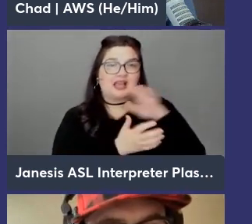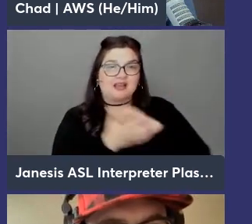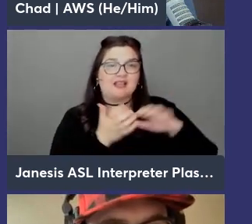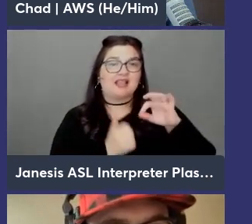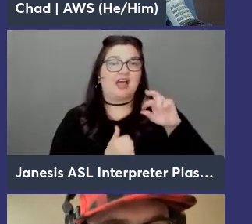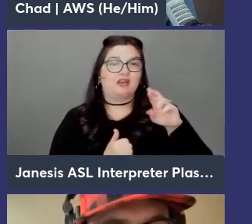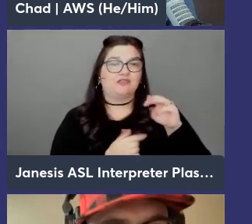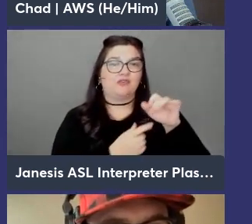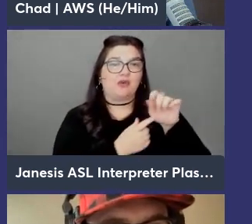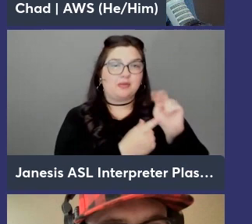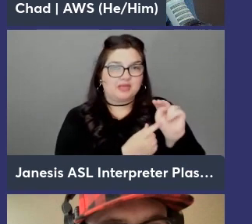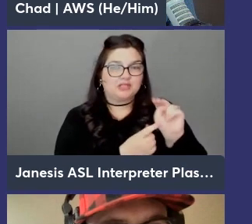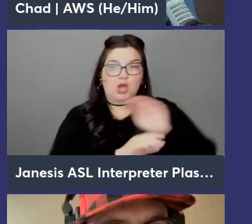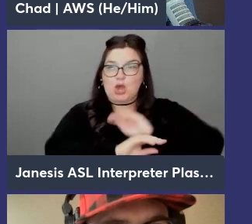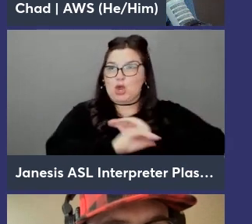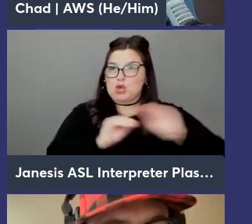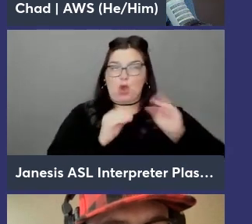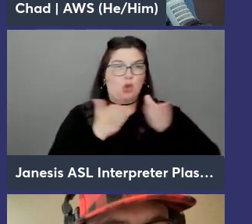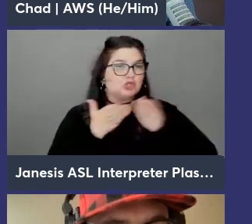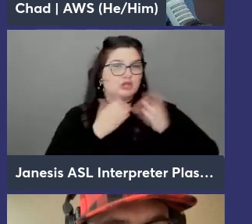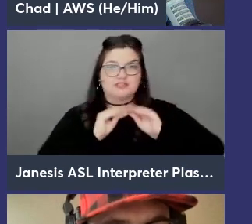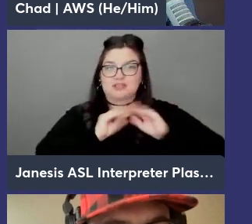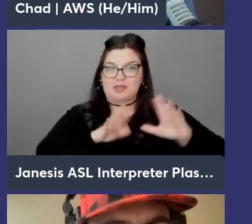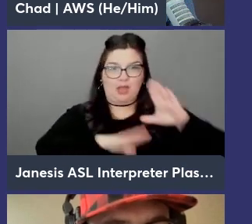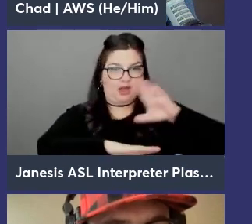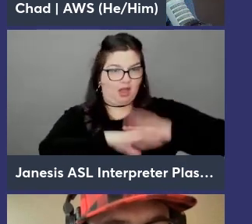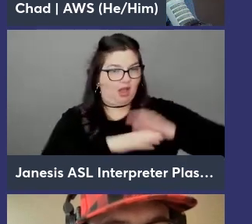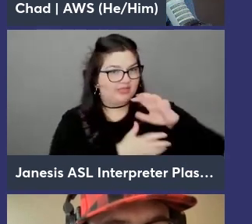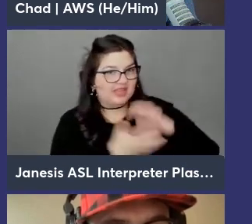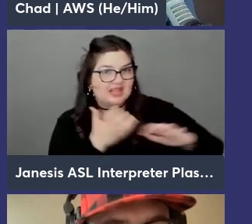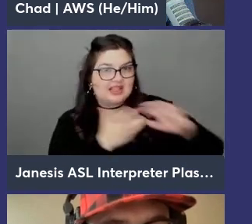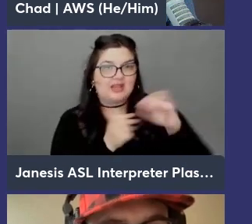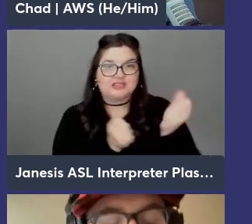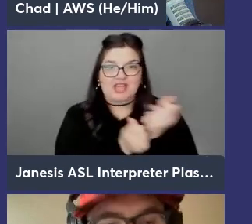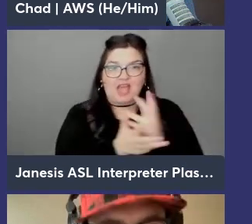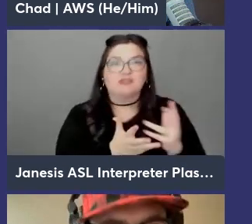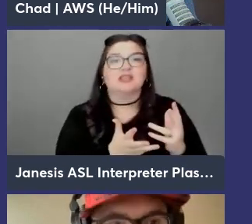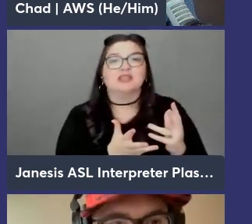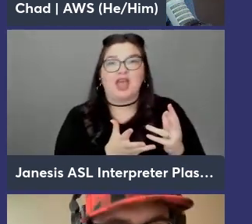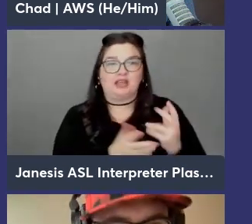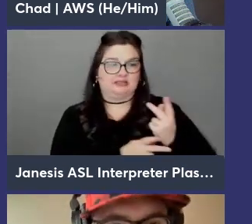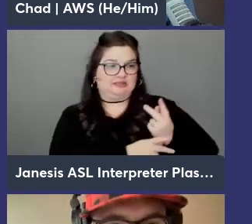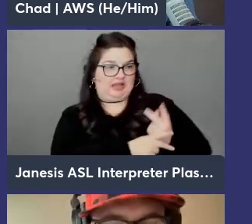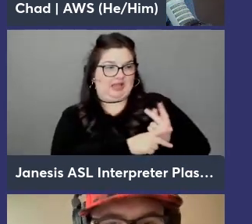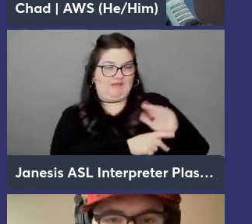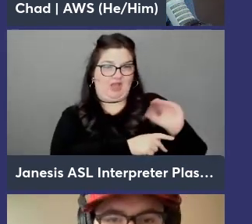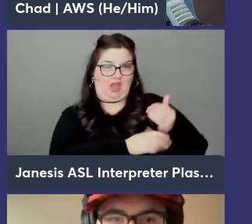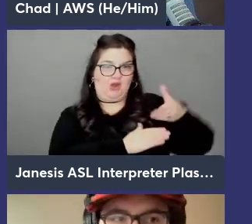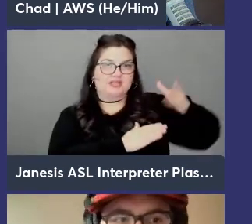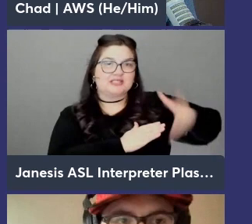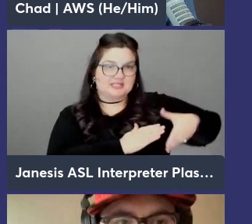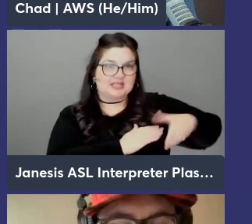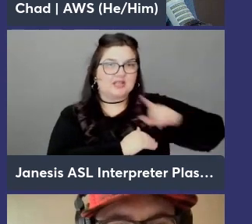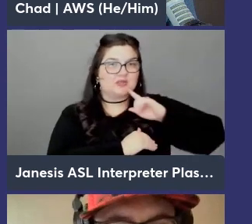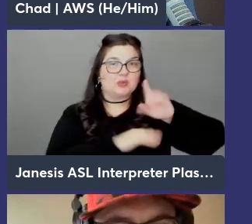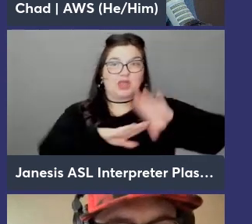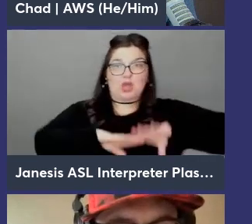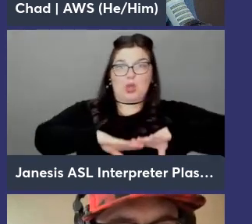no services deployed on your cloud, everything is consumed on our side, and just opening the iron mold for us to connect,